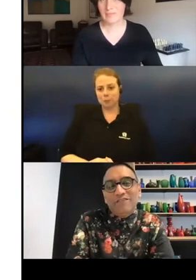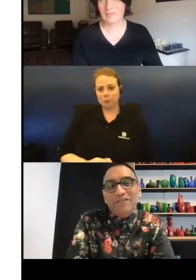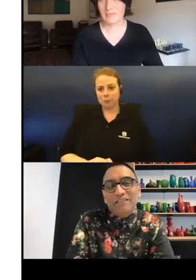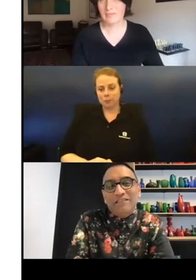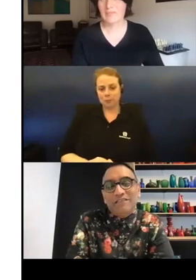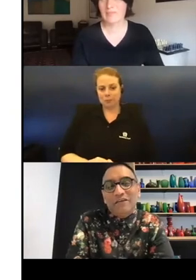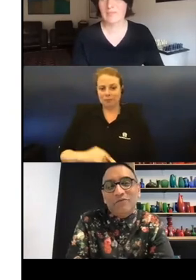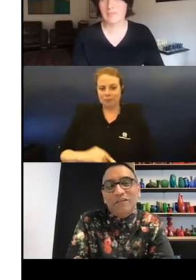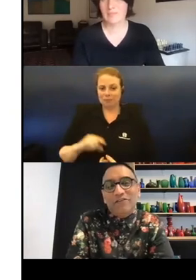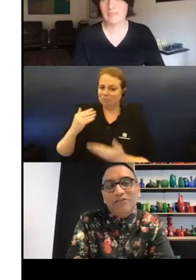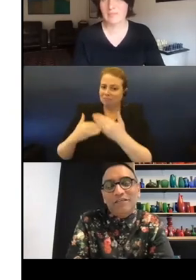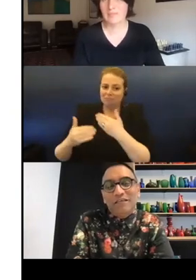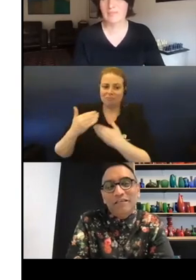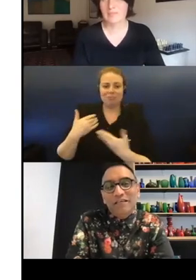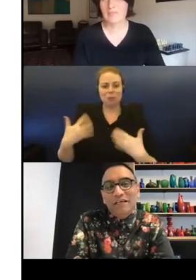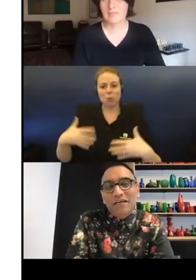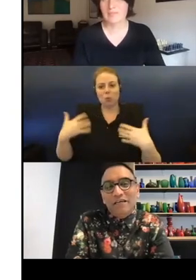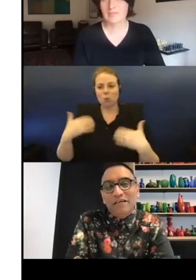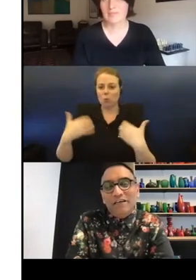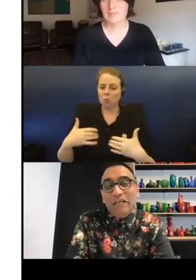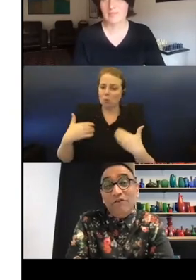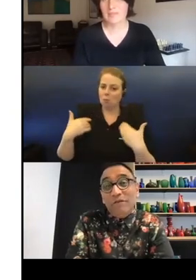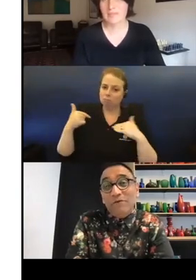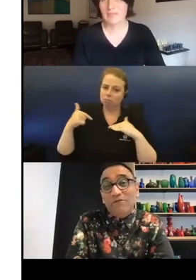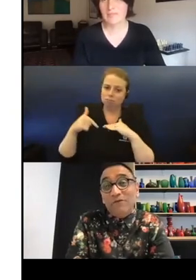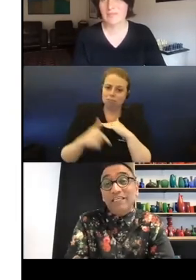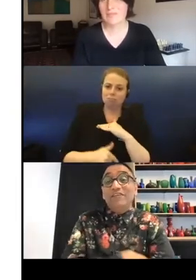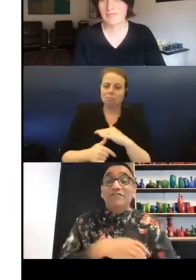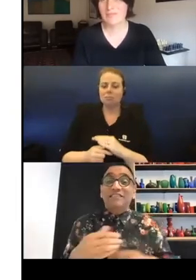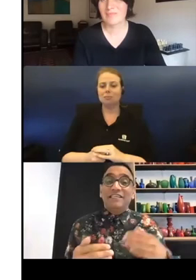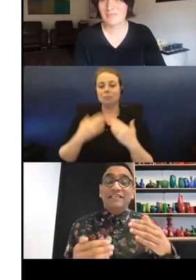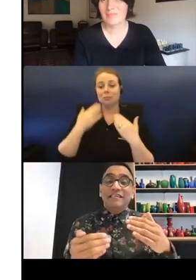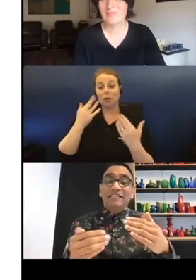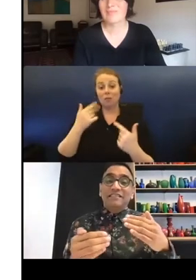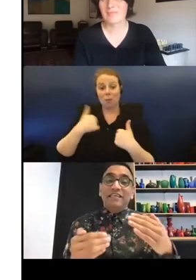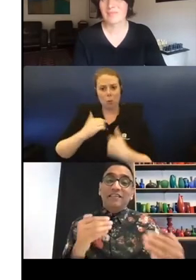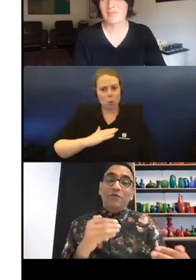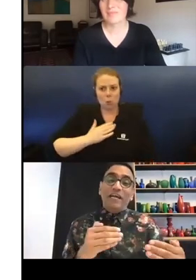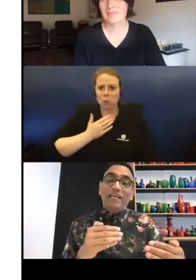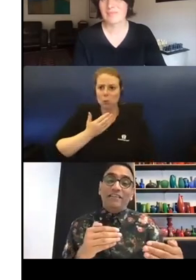it's just so rich and i don't know for me it was really interesting seeing the way that